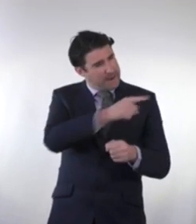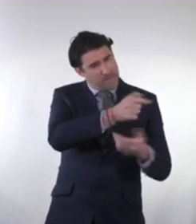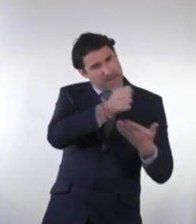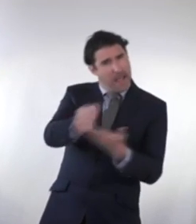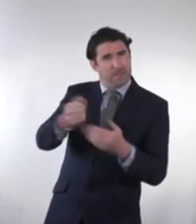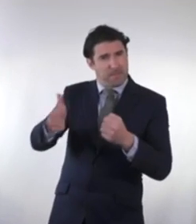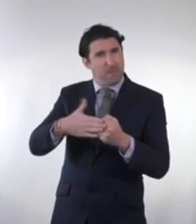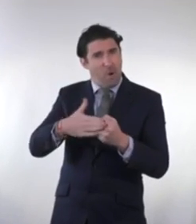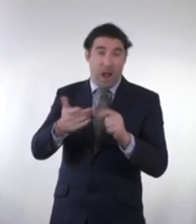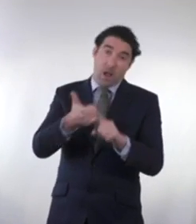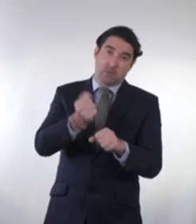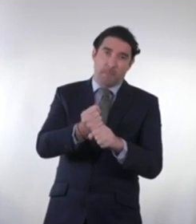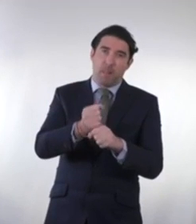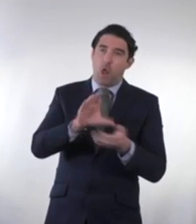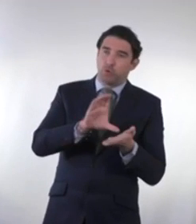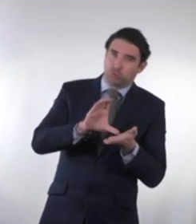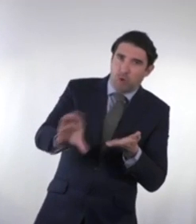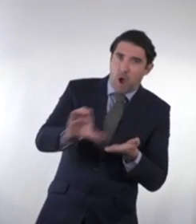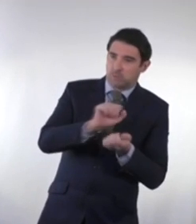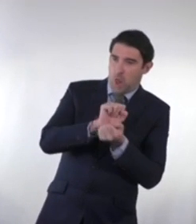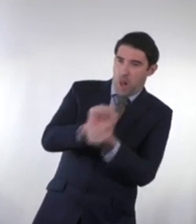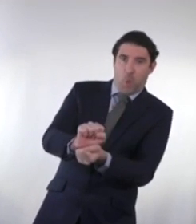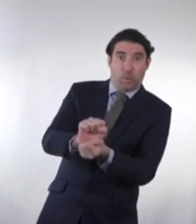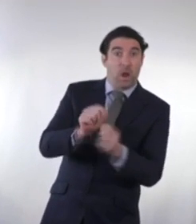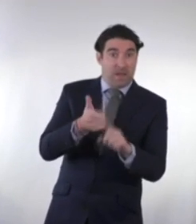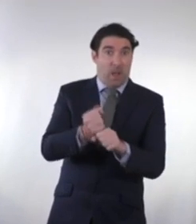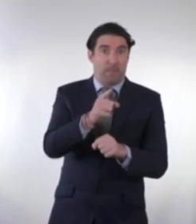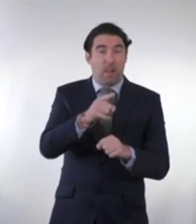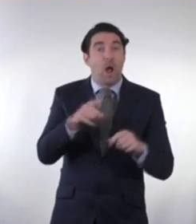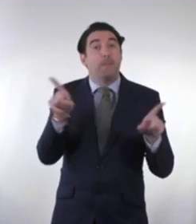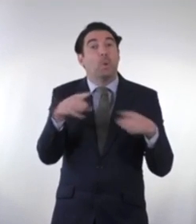defend our Parliament and its powers is by Scotland becoming an independent country?